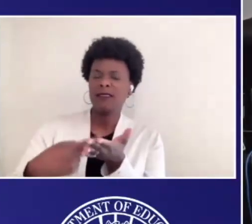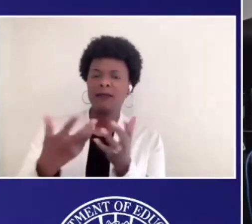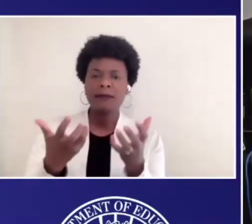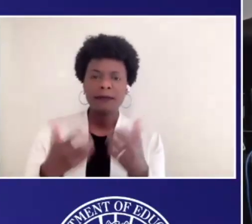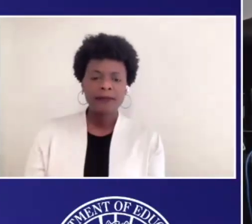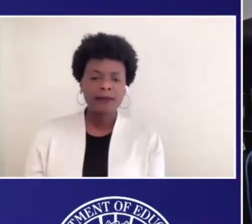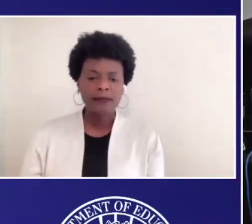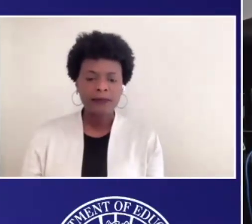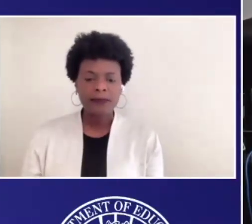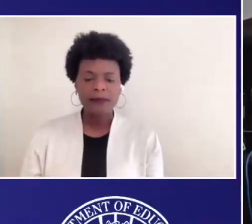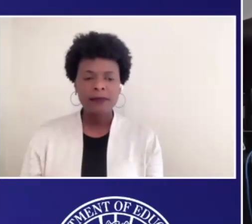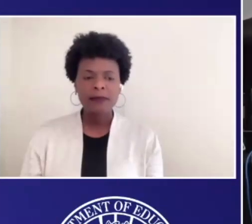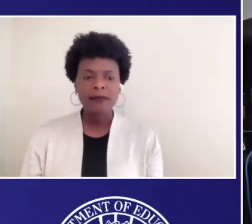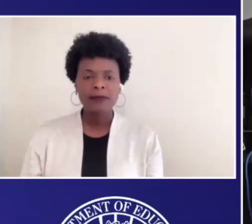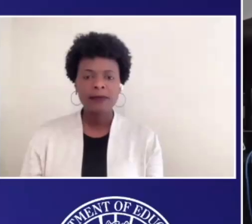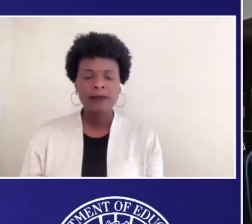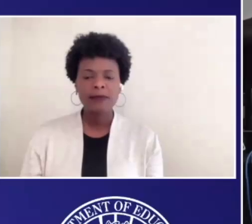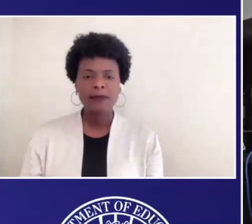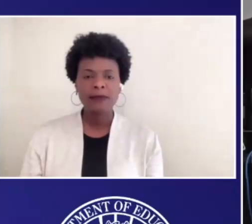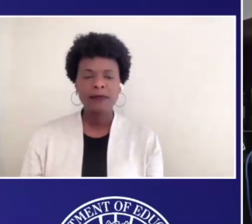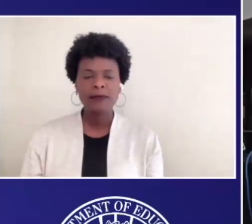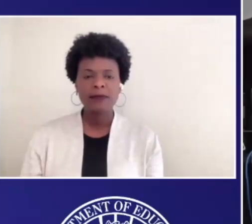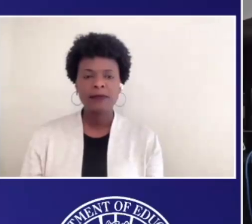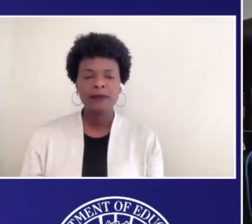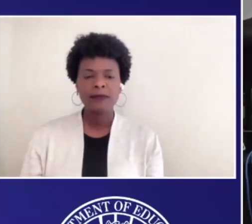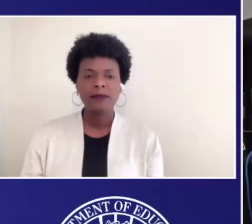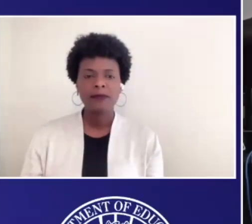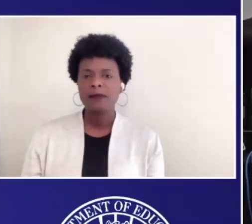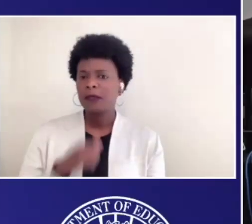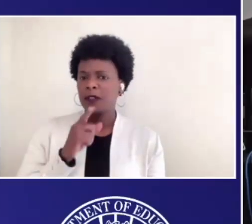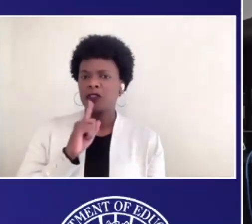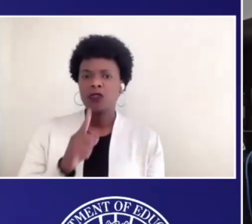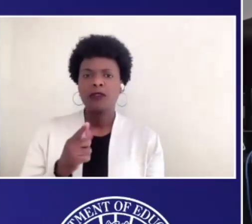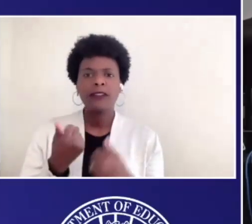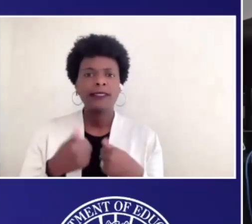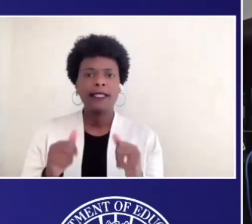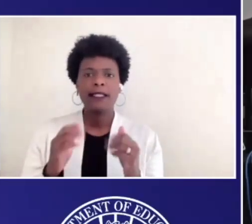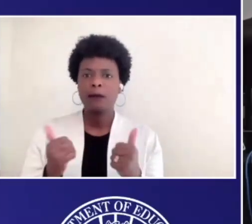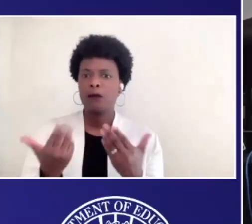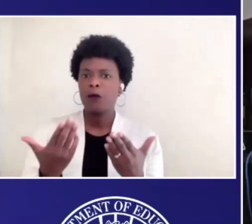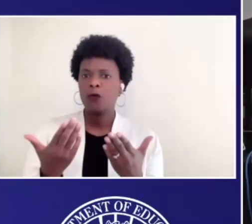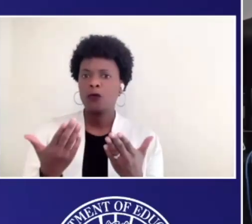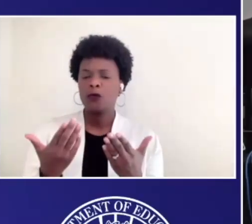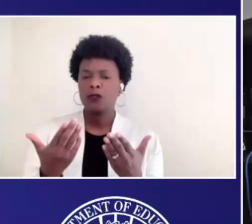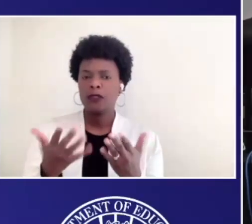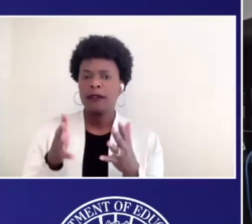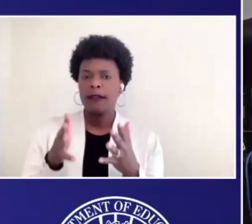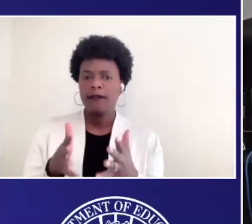And so I don't know if there are any outstanding proposals. Let me just, let me just look at my book because I want